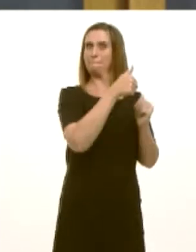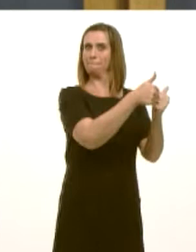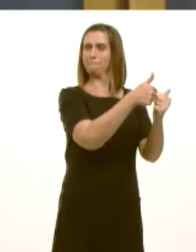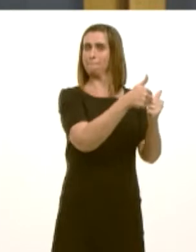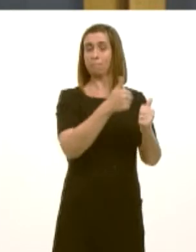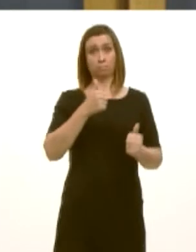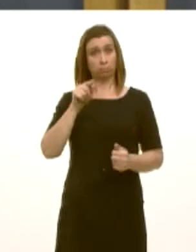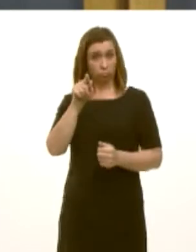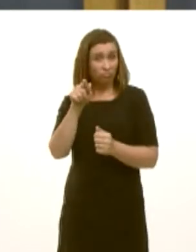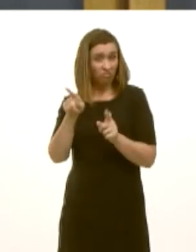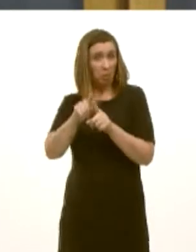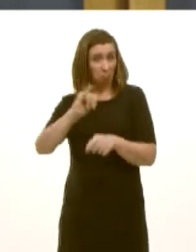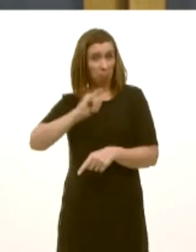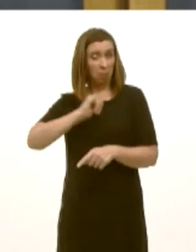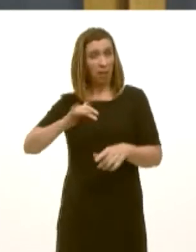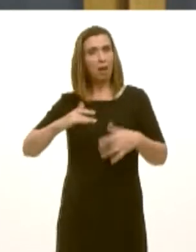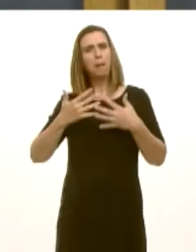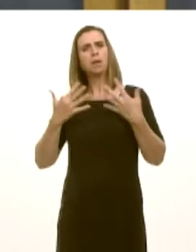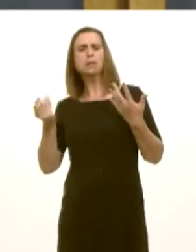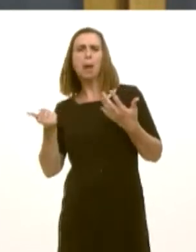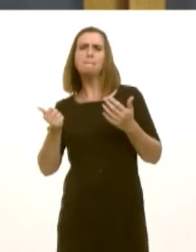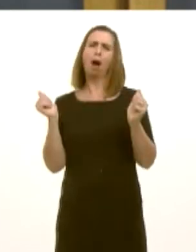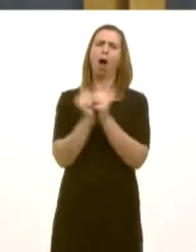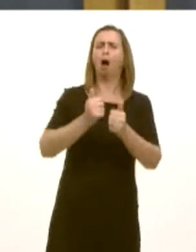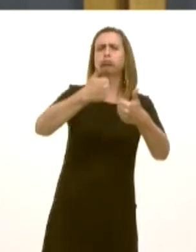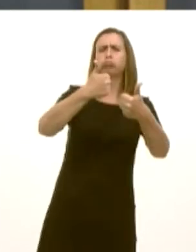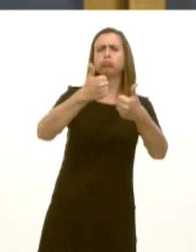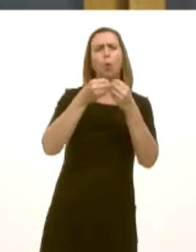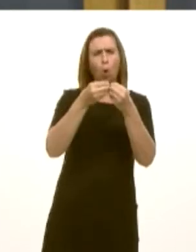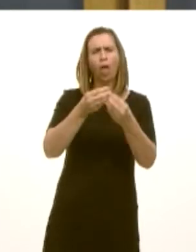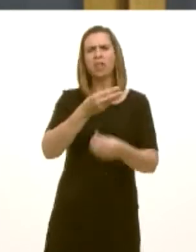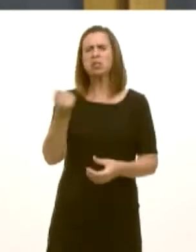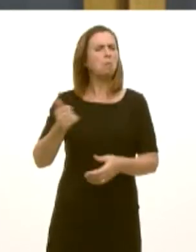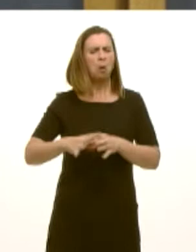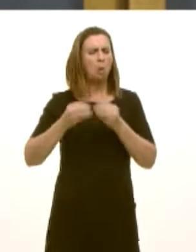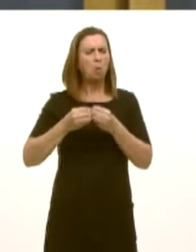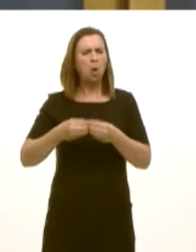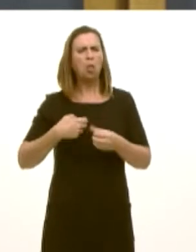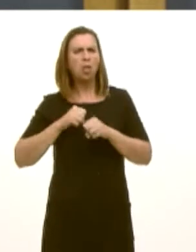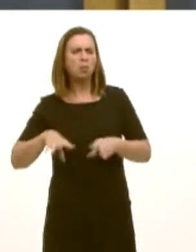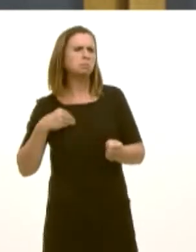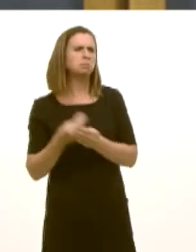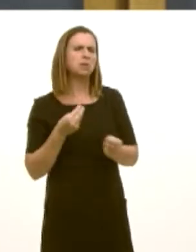me, clearly, that public opinion was divided on the benefits, and, I agree, lots more organisation will have to be done.